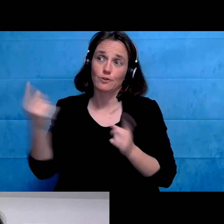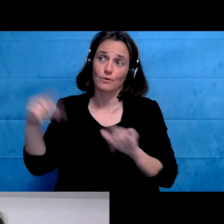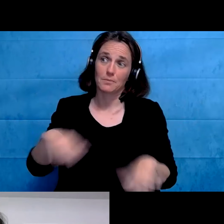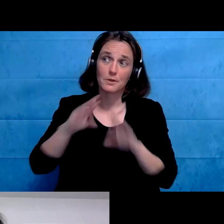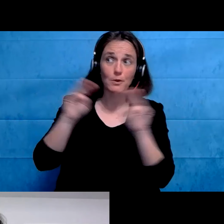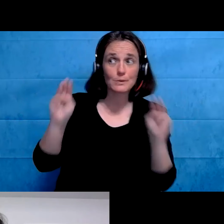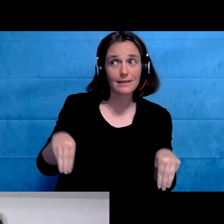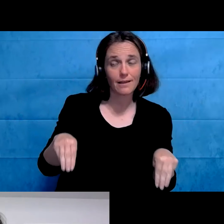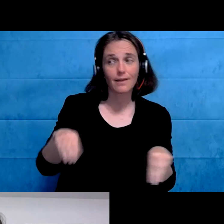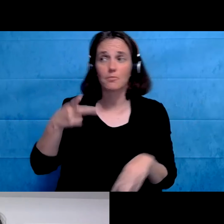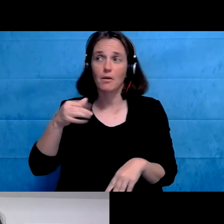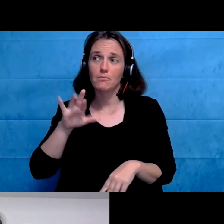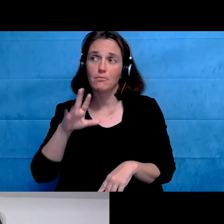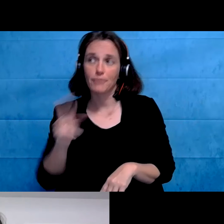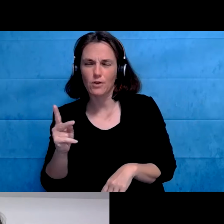few people are gonna fight back on you with that.